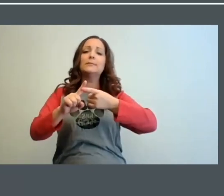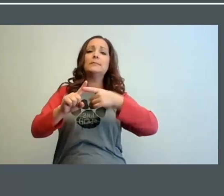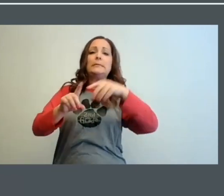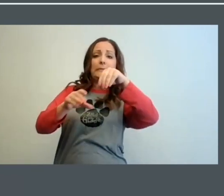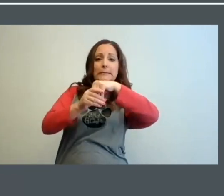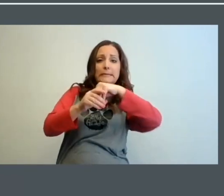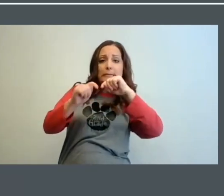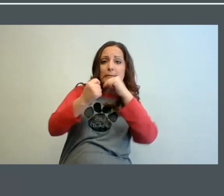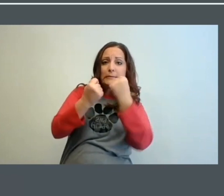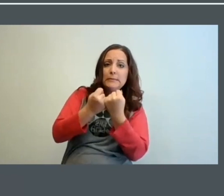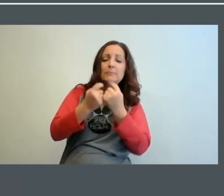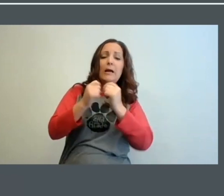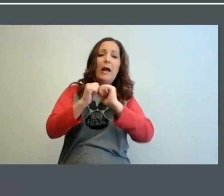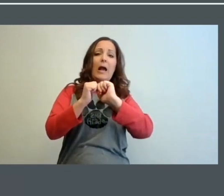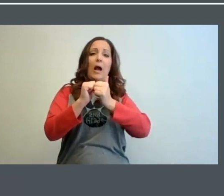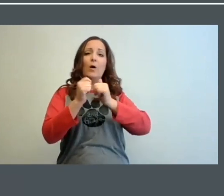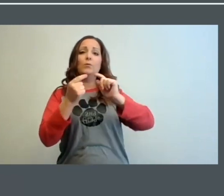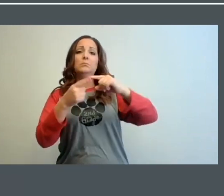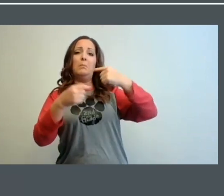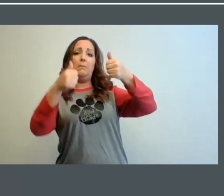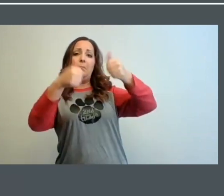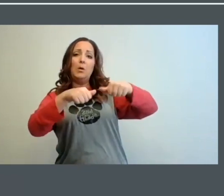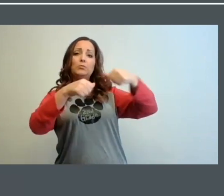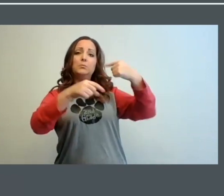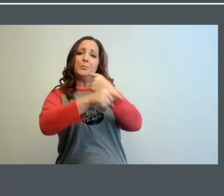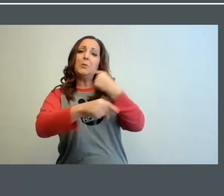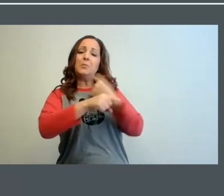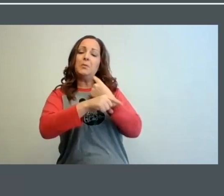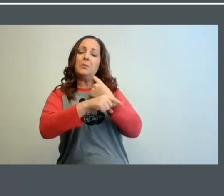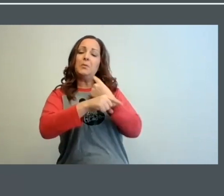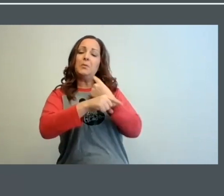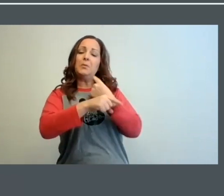So, this was regarding how to respond to friends in Teams,